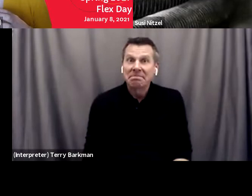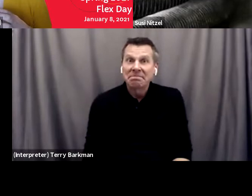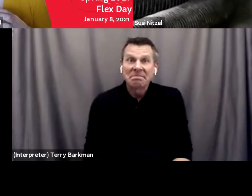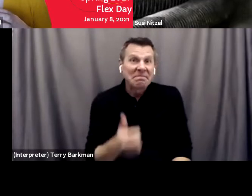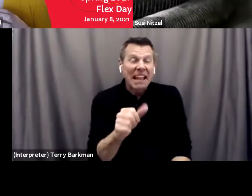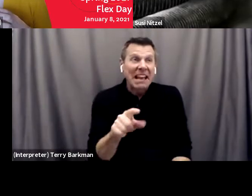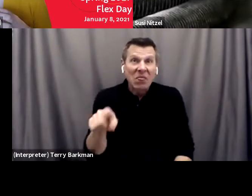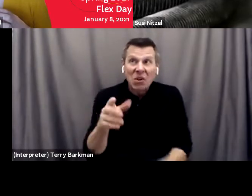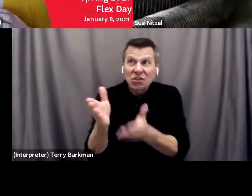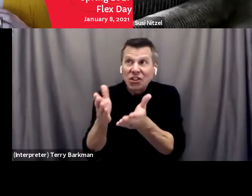areas have thoughts on that?